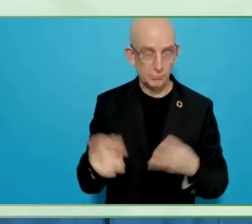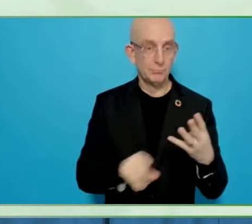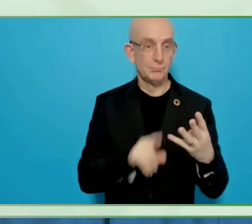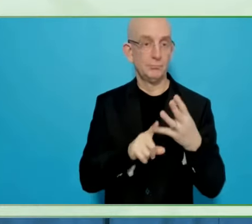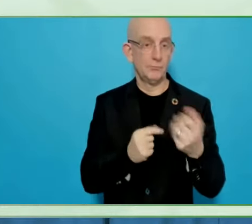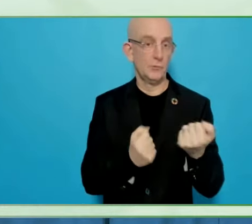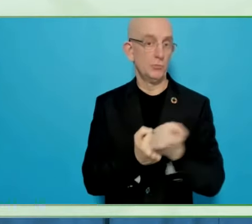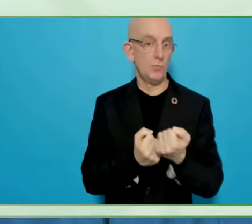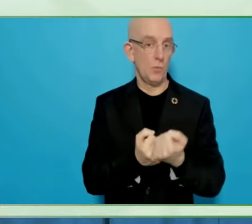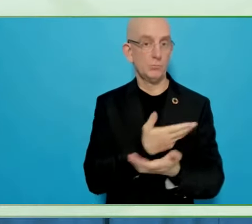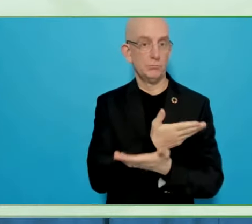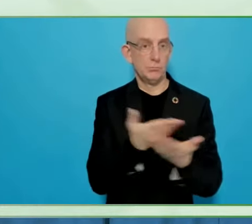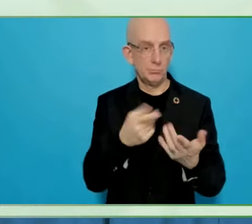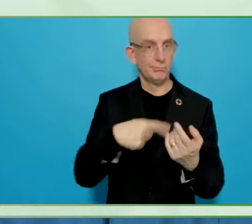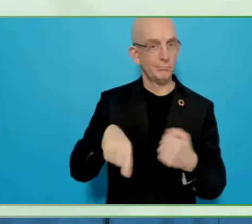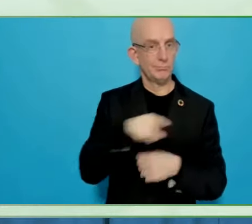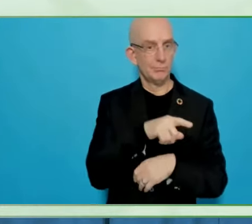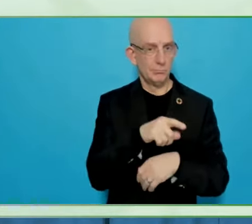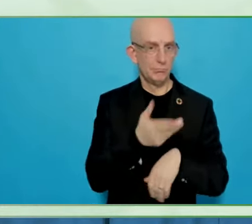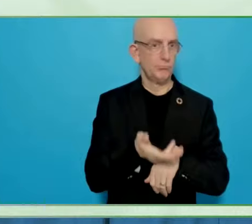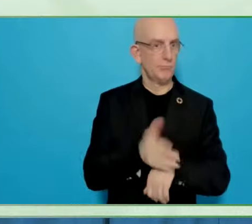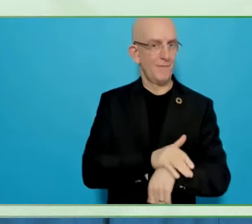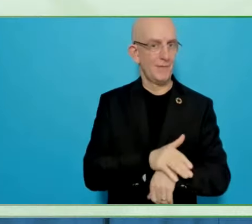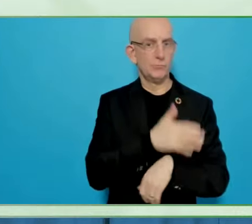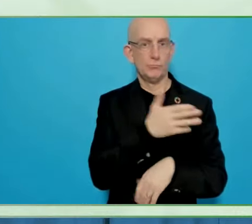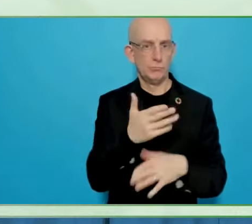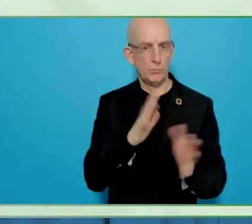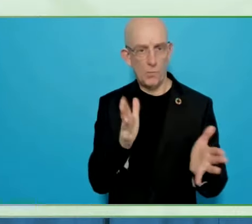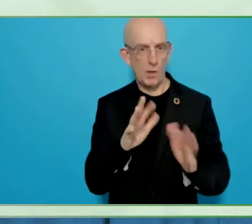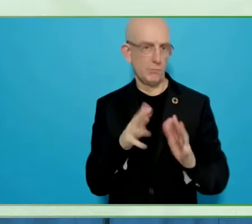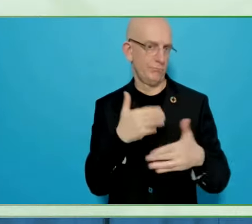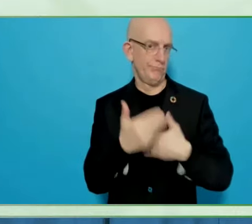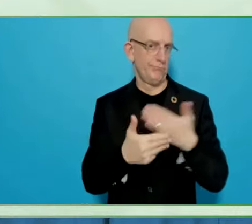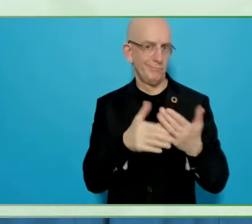the organisation has the knowledge base and the idea is the recreation